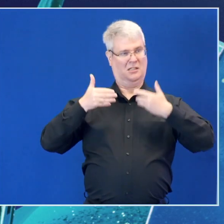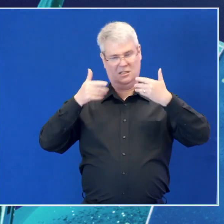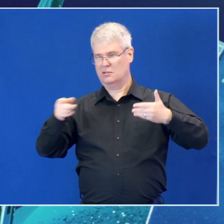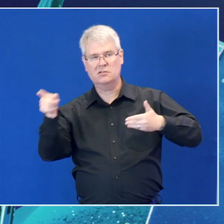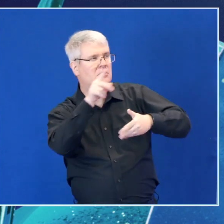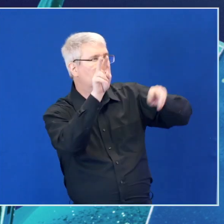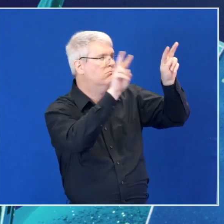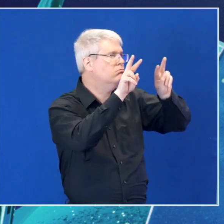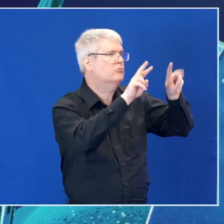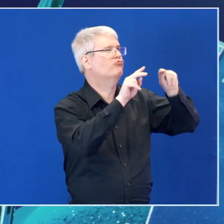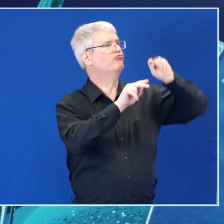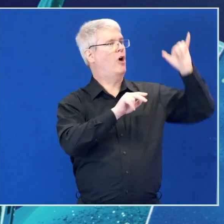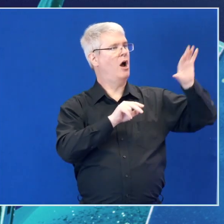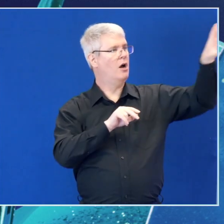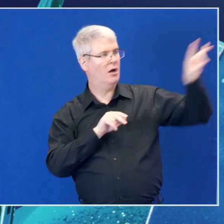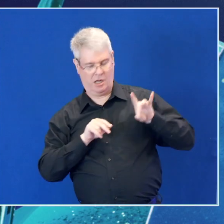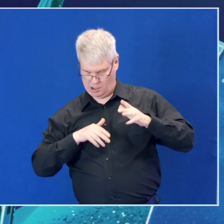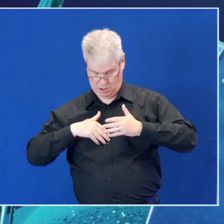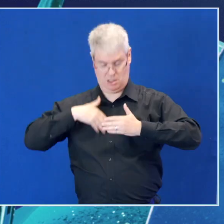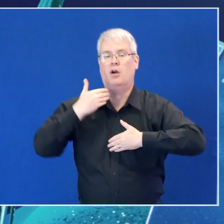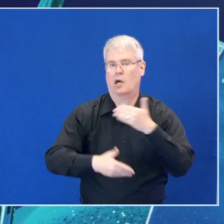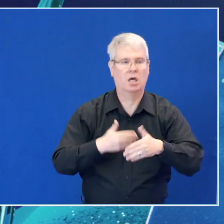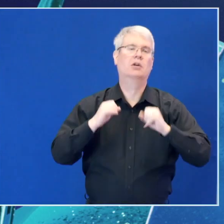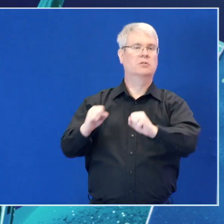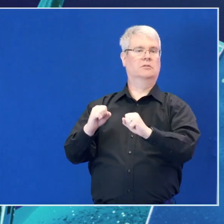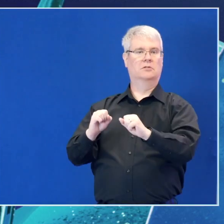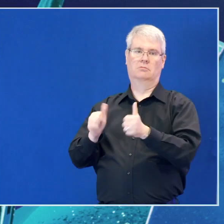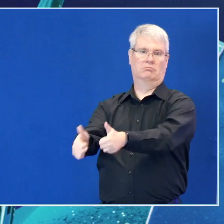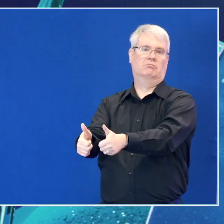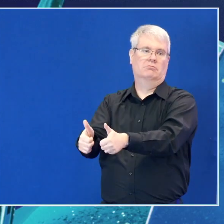as a universal performance layer, not a disability accommodation.